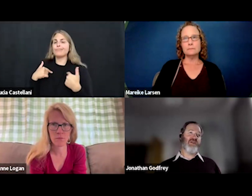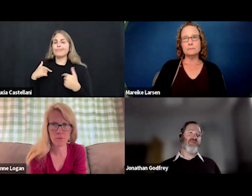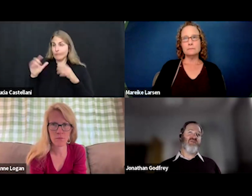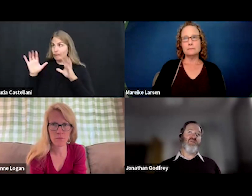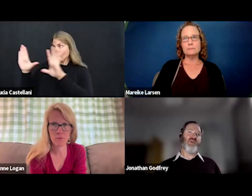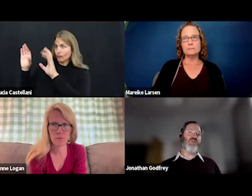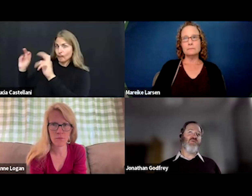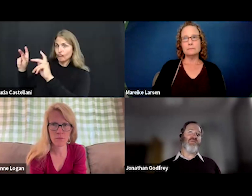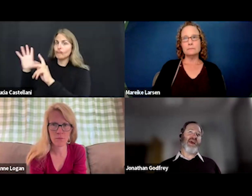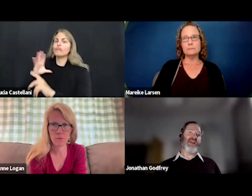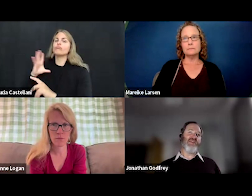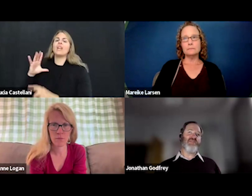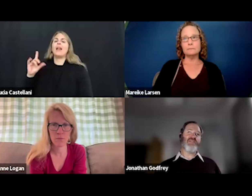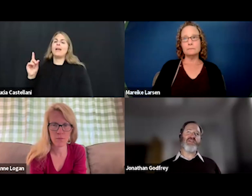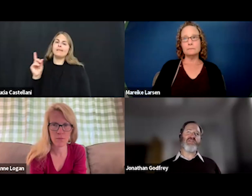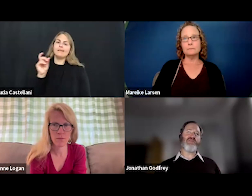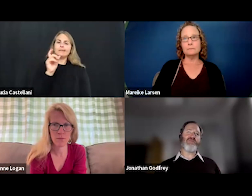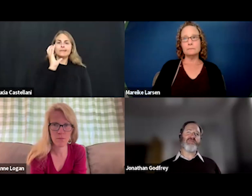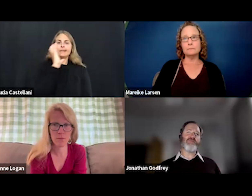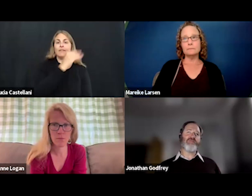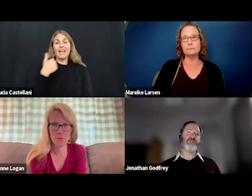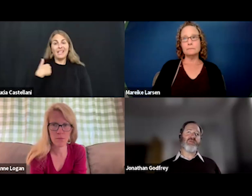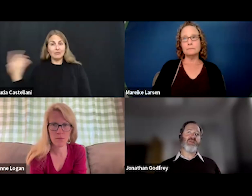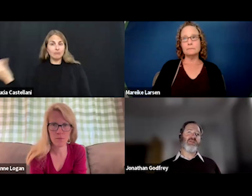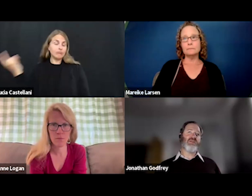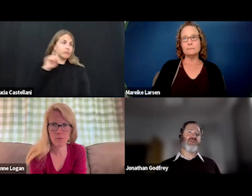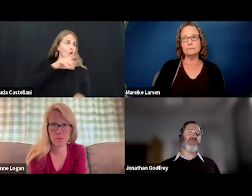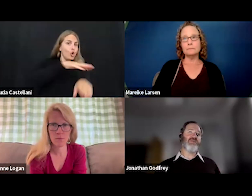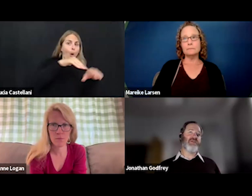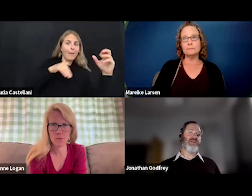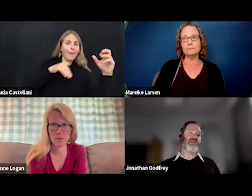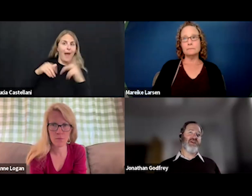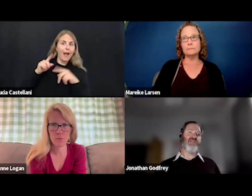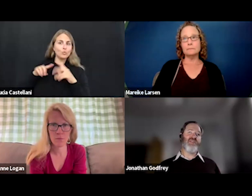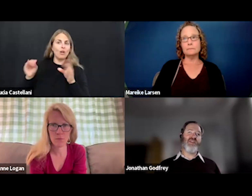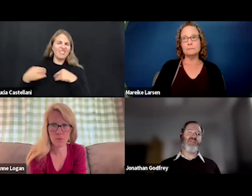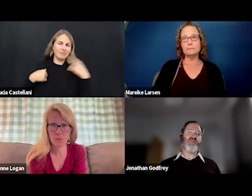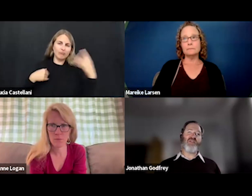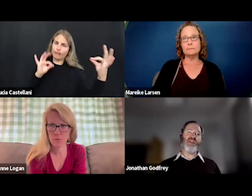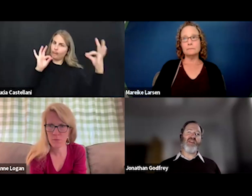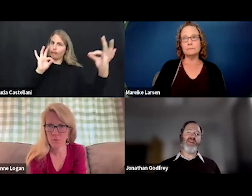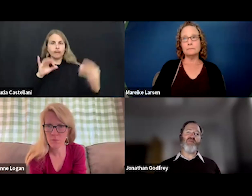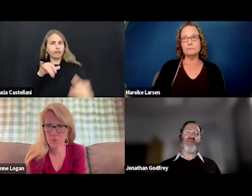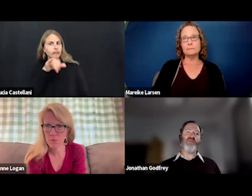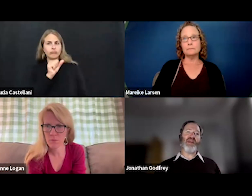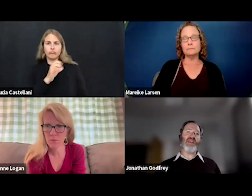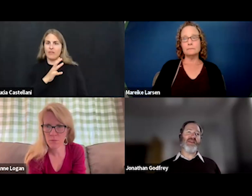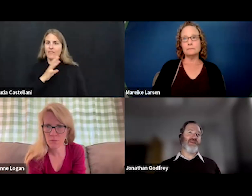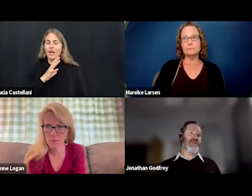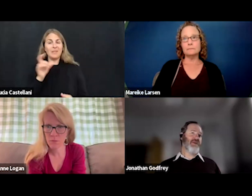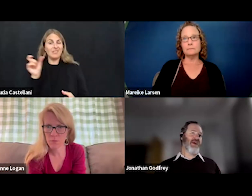before he called me back and said, yes. He said yes because he didn't have a better plan.